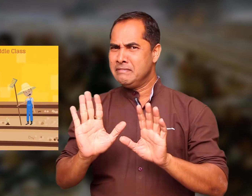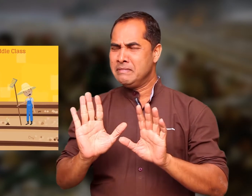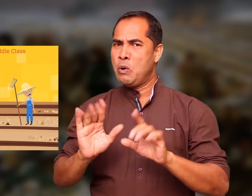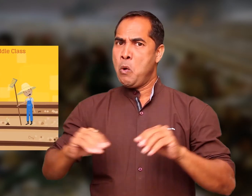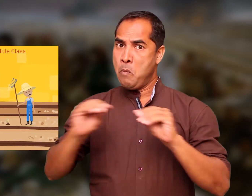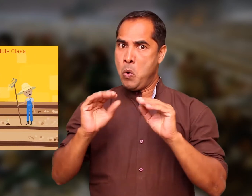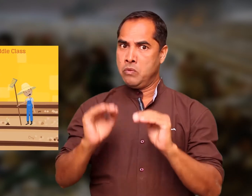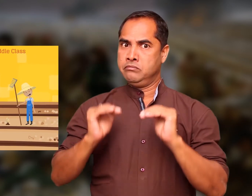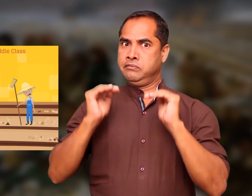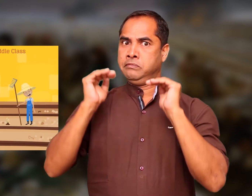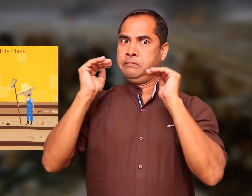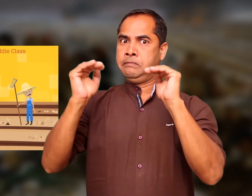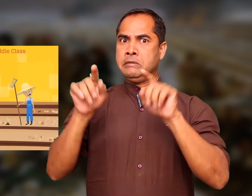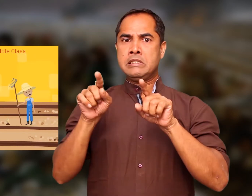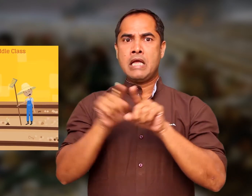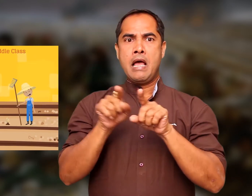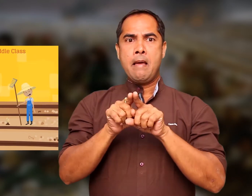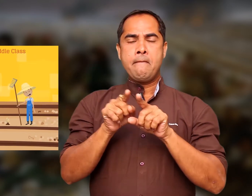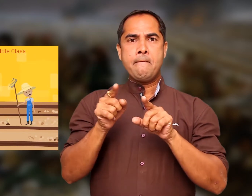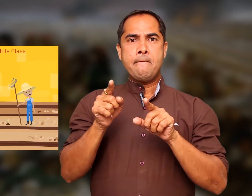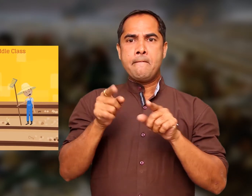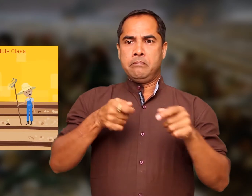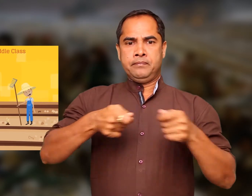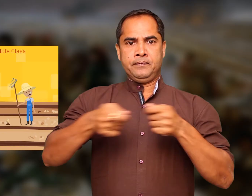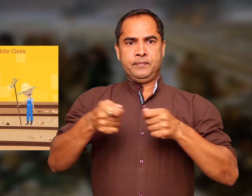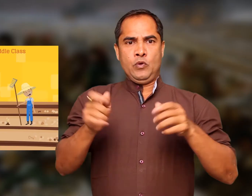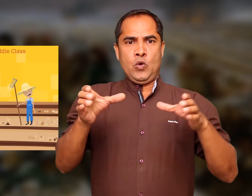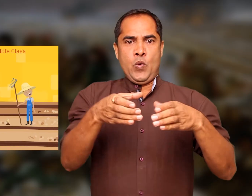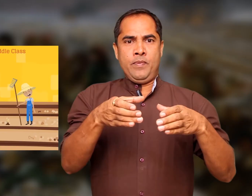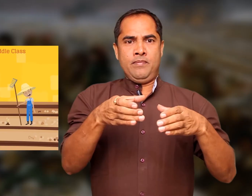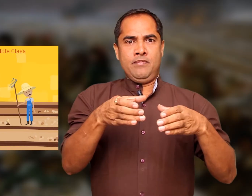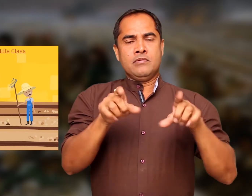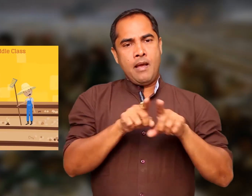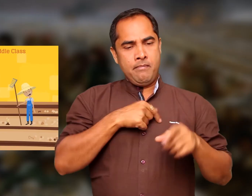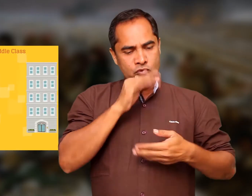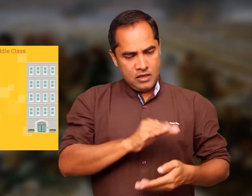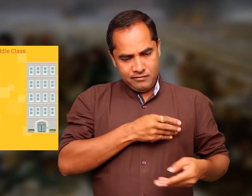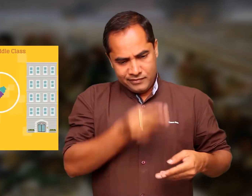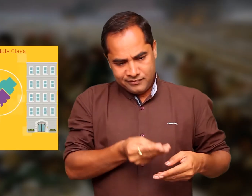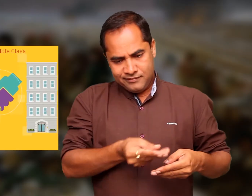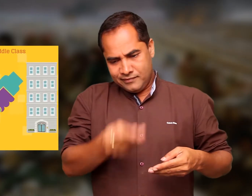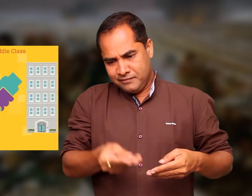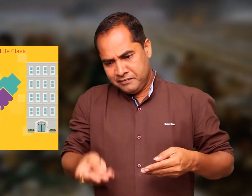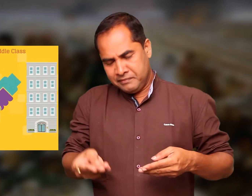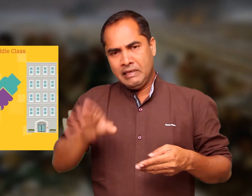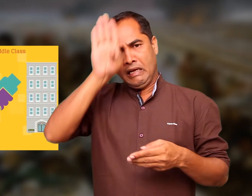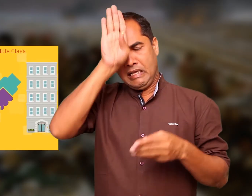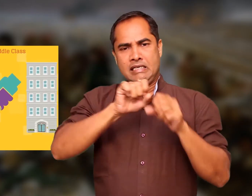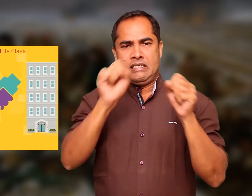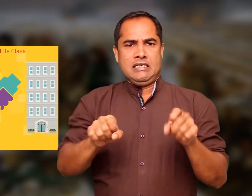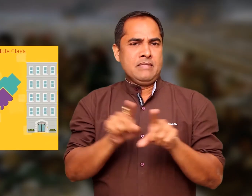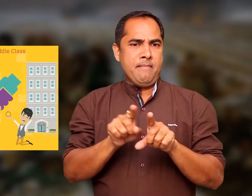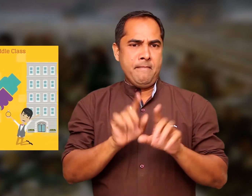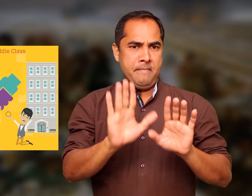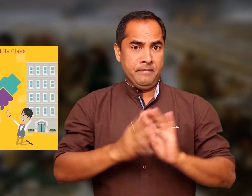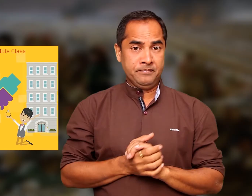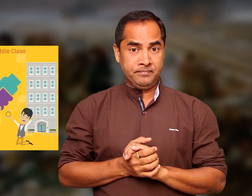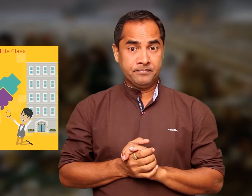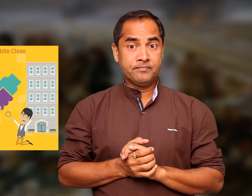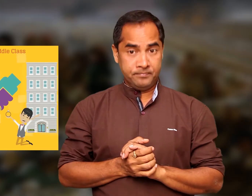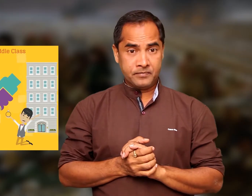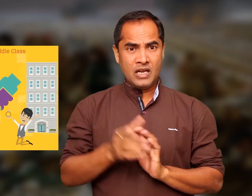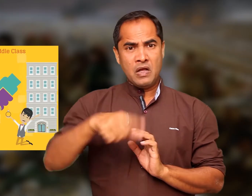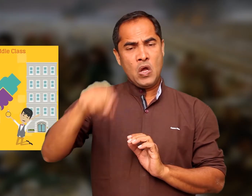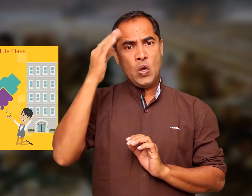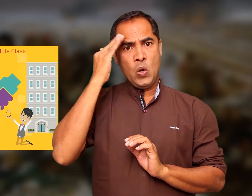power from generation to generation in the dominant class. As you all must be knowing,